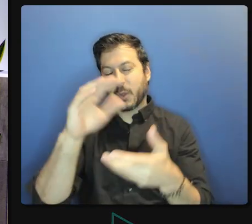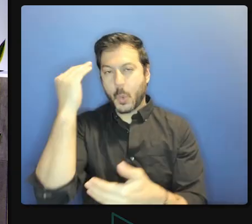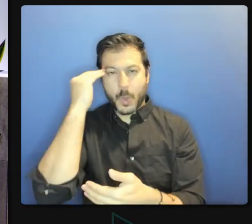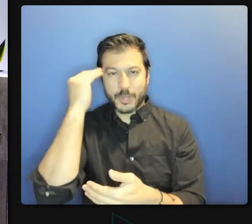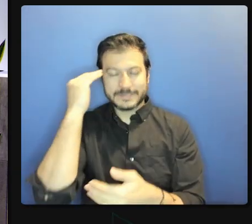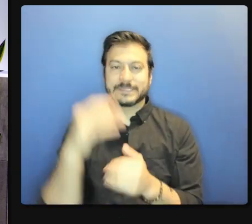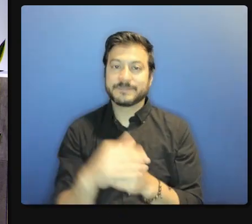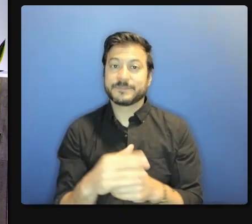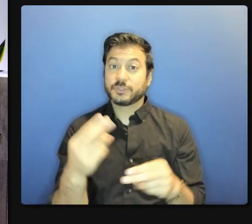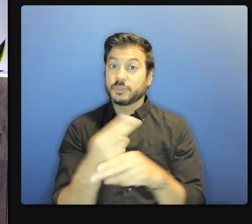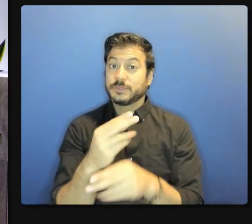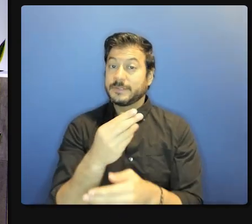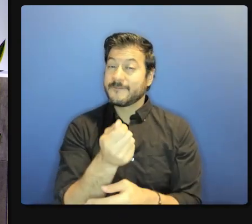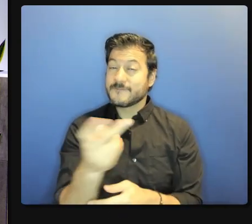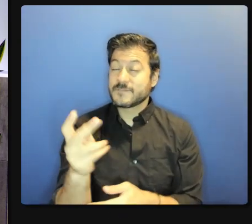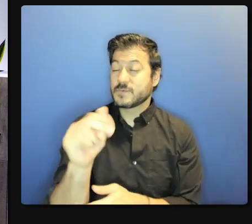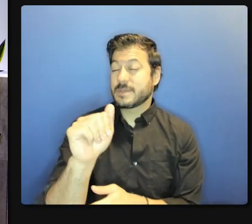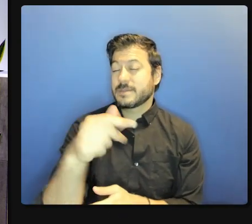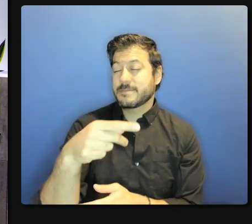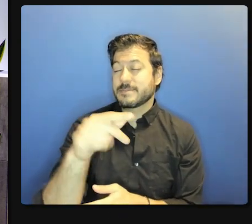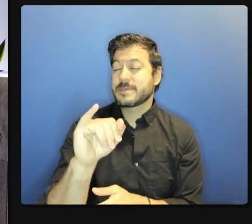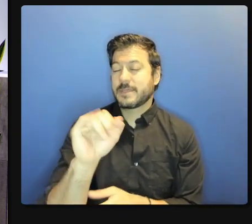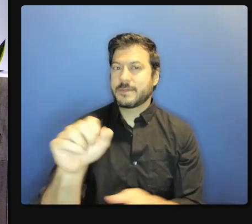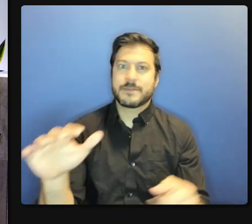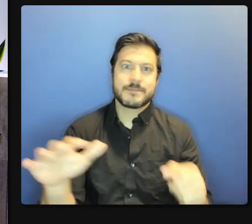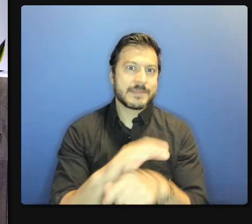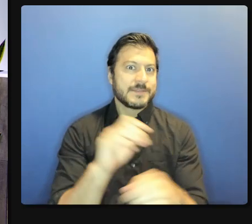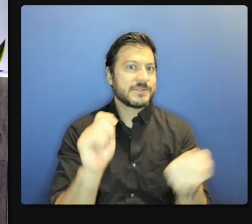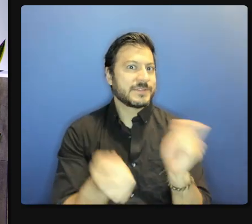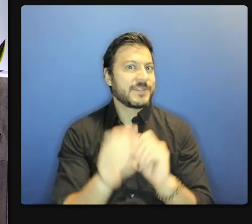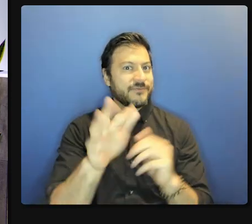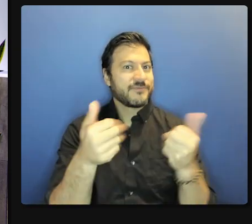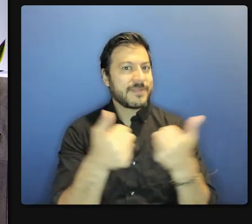By leveraging a few APIs, you can completely transform your game